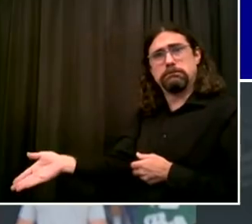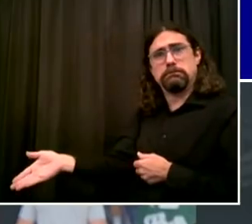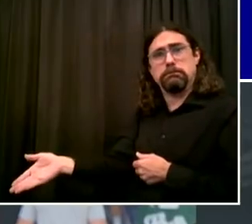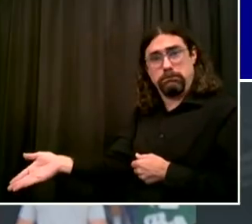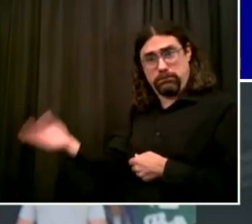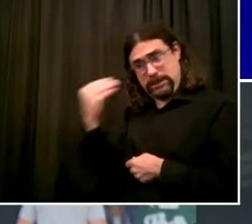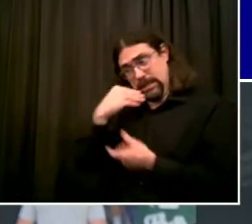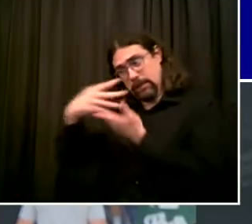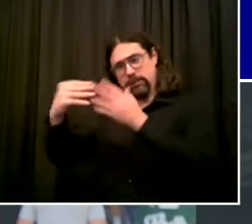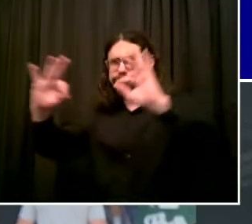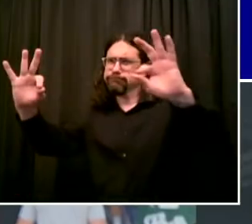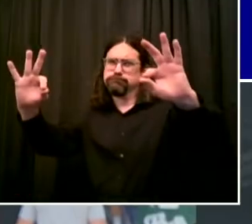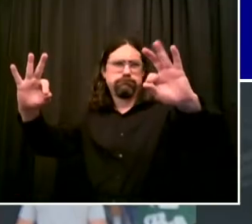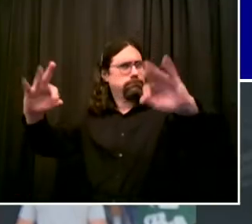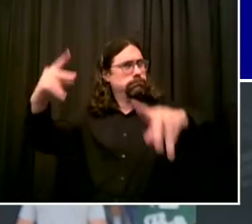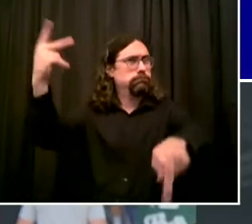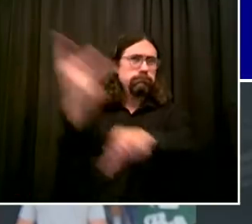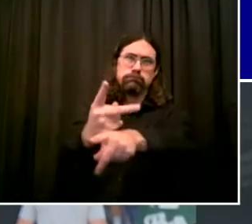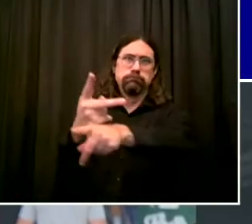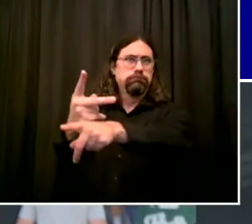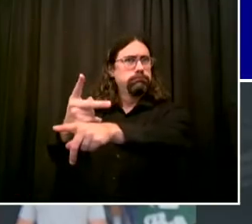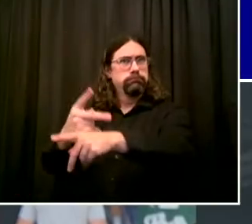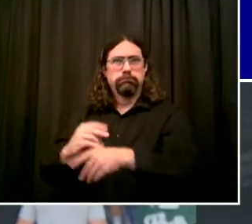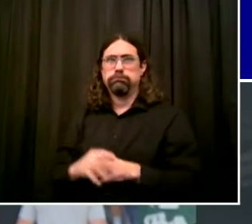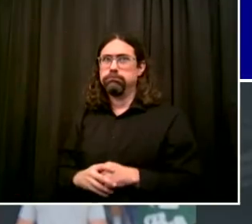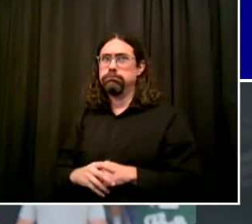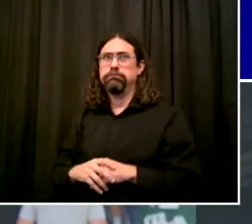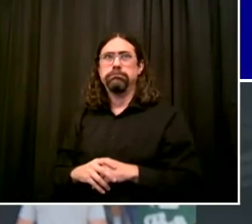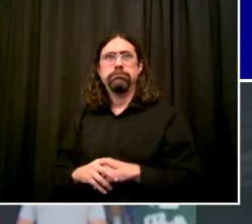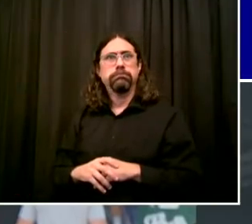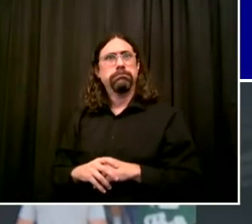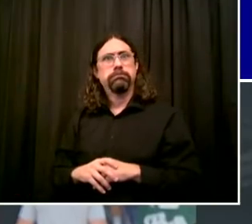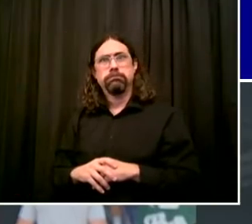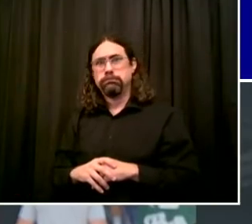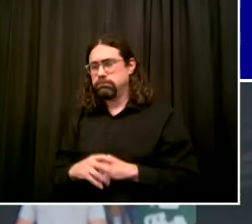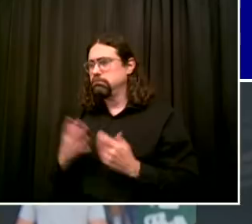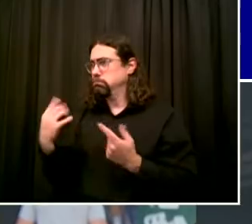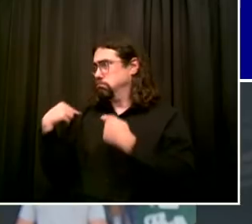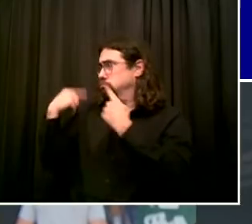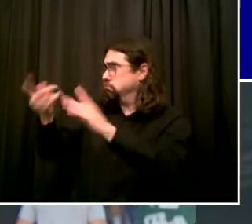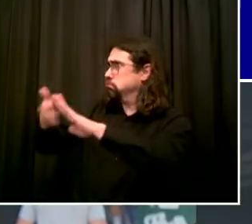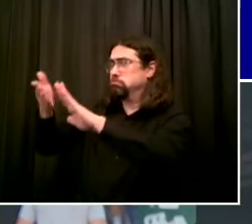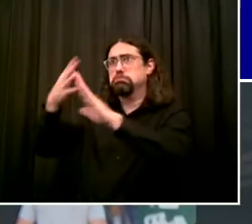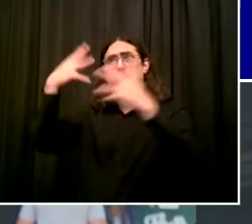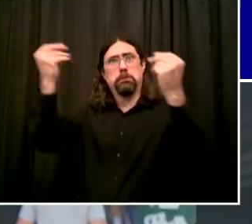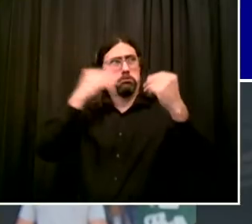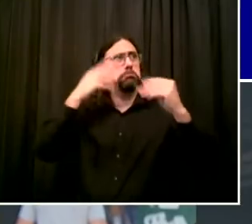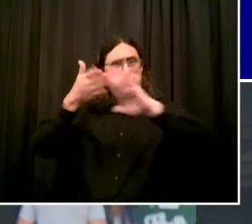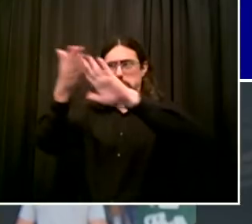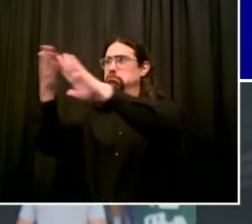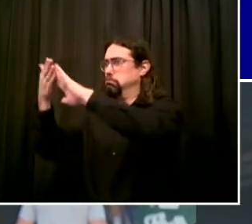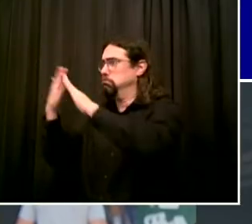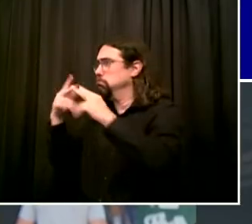OUTDOORS IS WORKING ACROSS HET BOARD, MEANING IT IS NOT